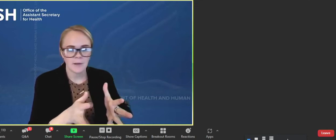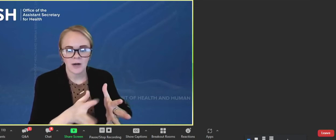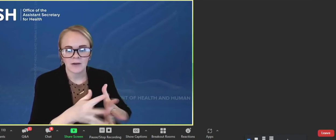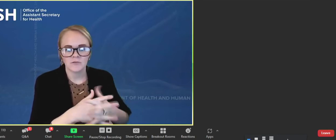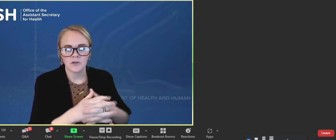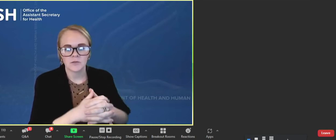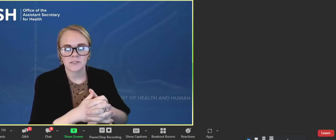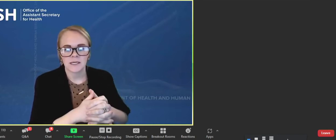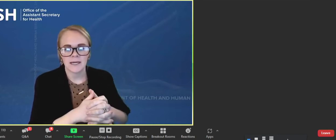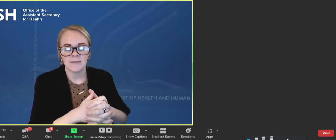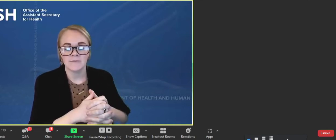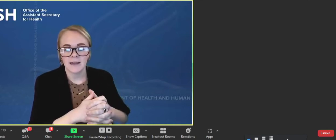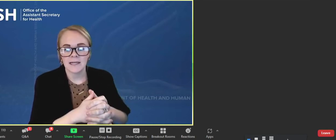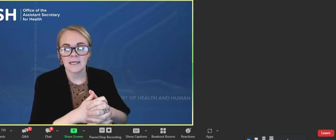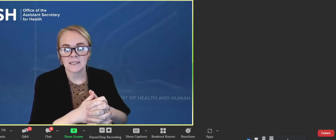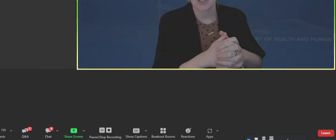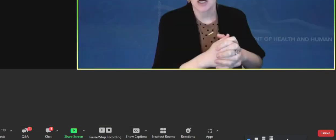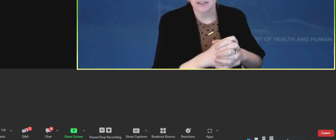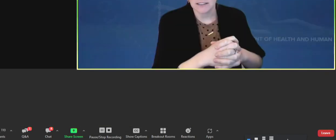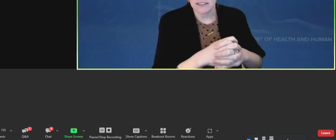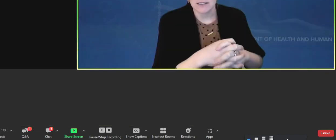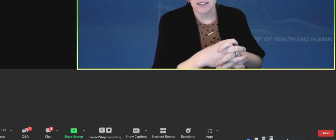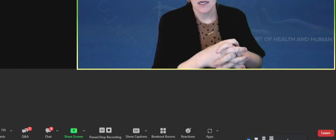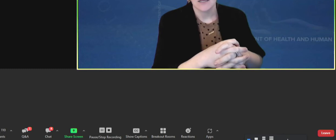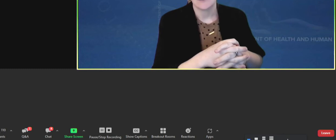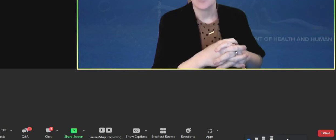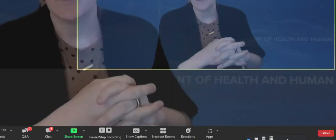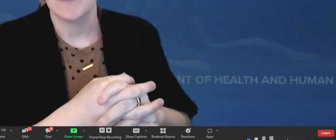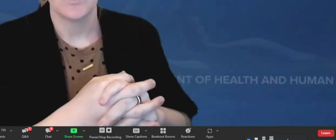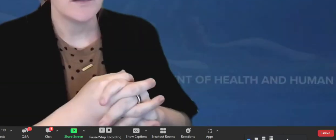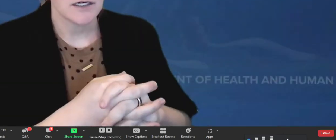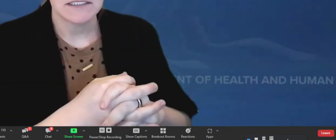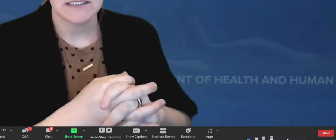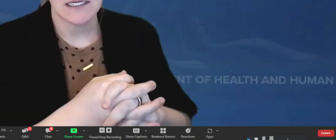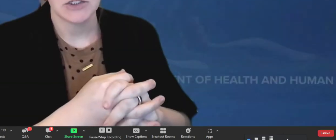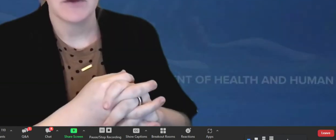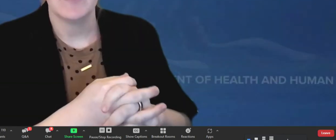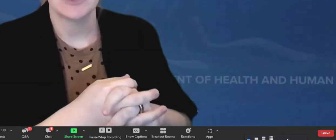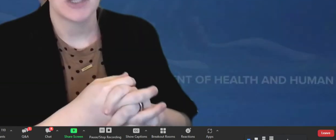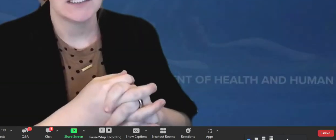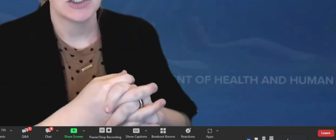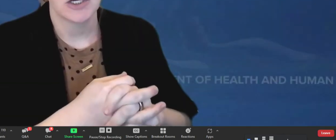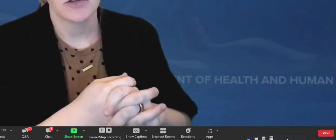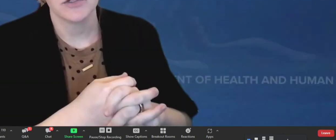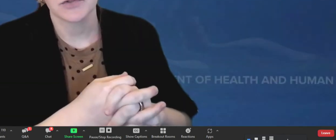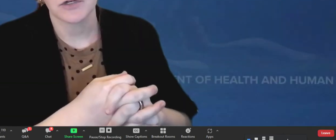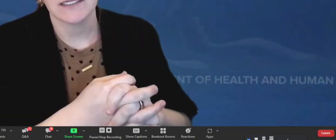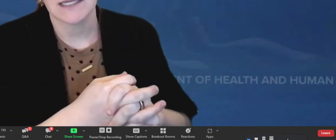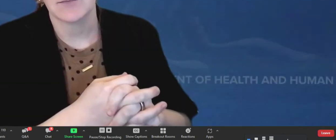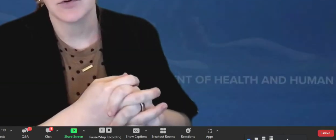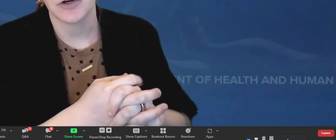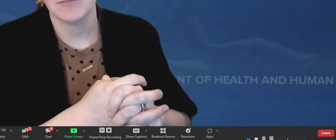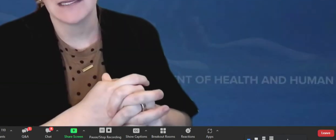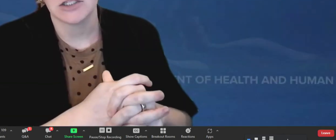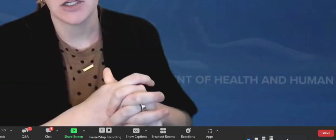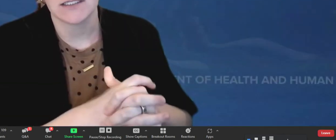on the ground folks in the fight against heart disease. There are women with heart disease who have been trained to share their stories and important messages